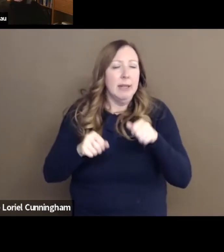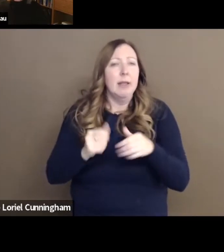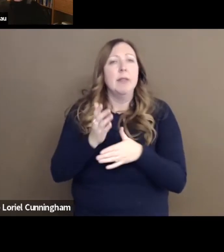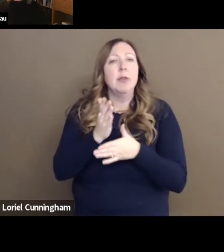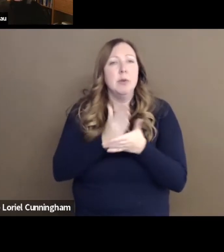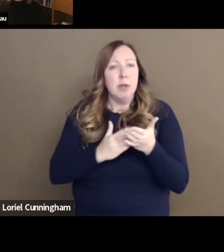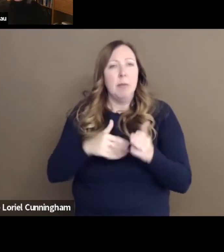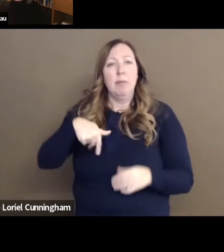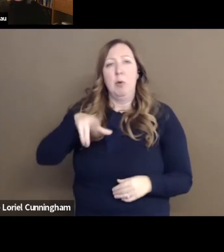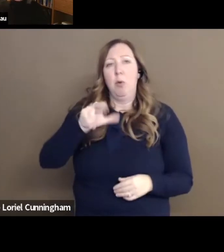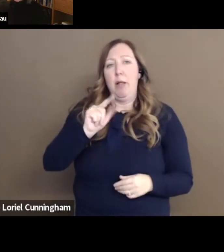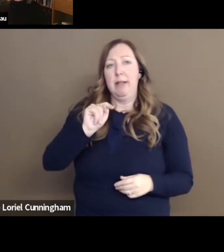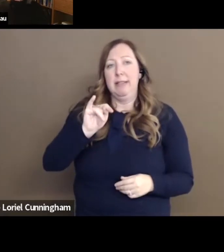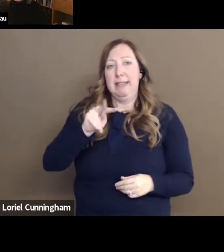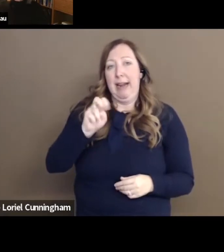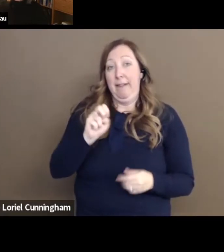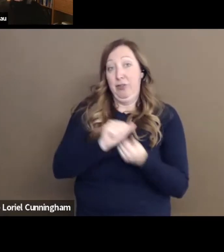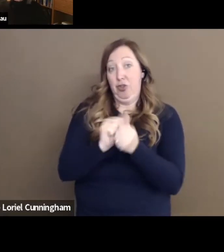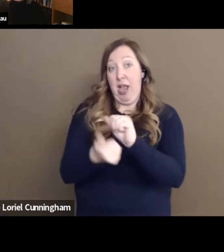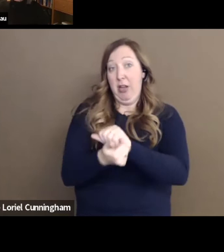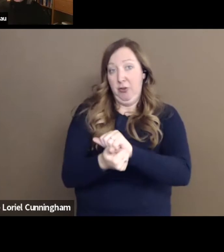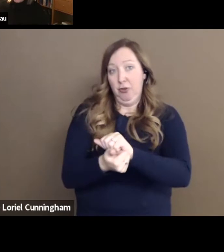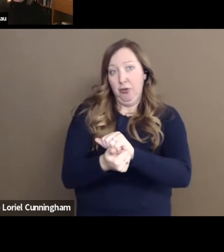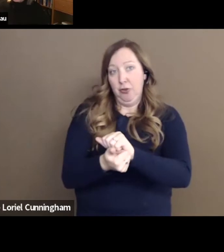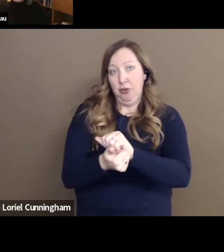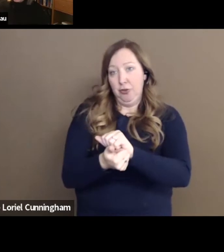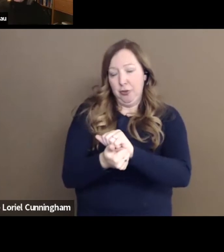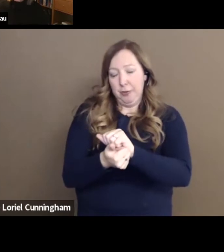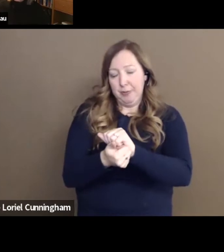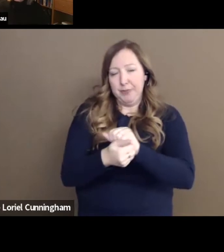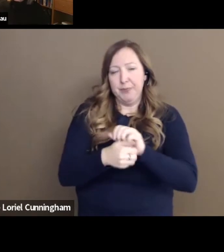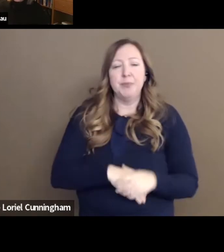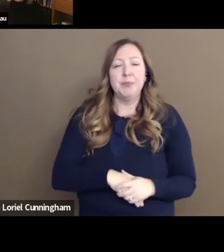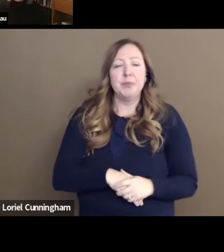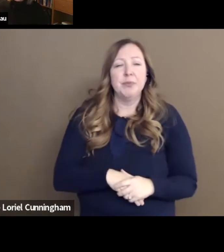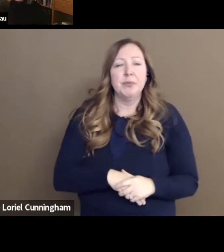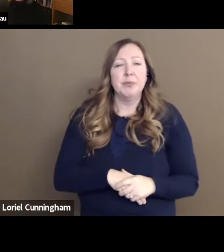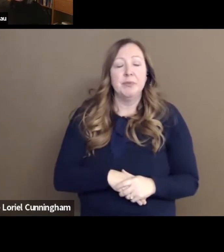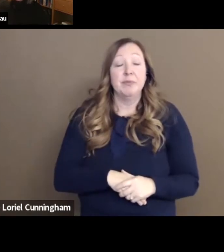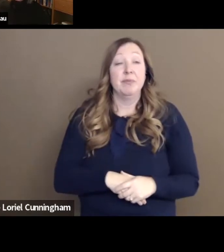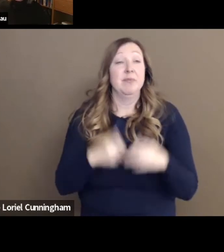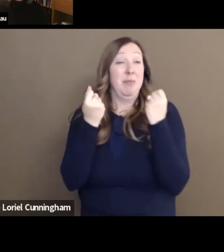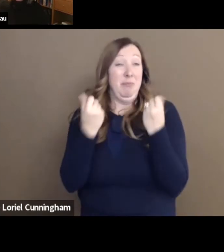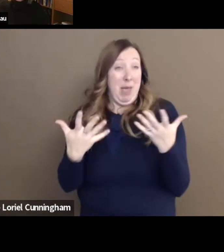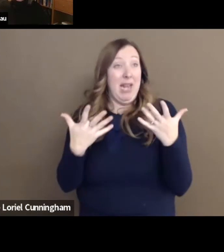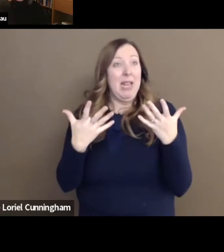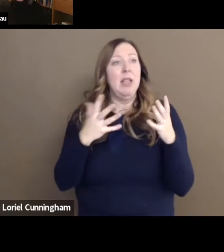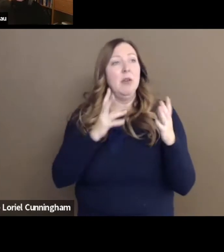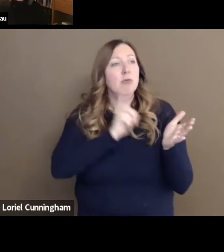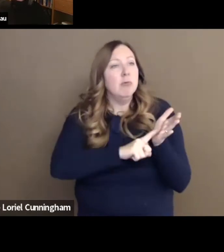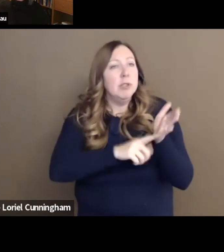and this is something that many many groups and people who study